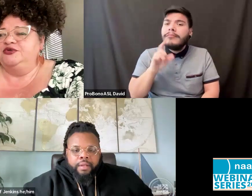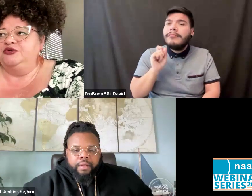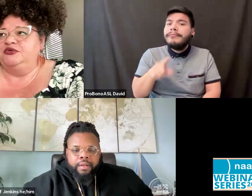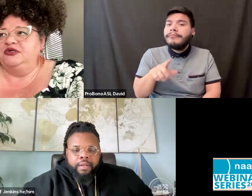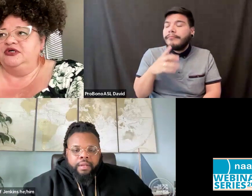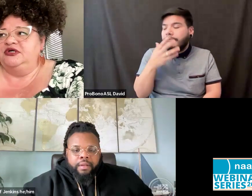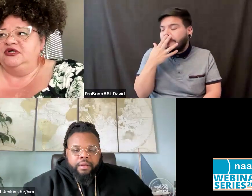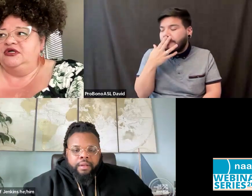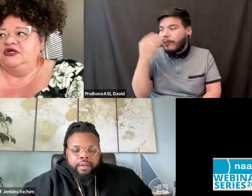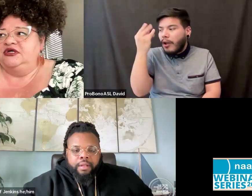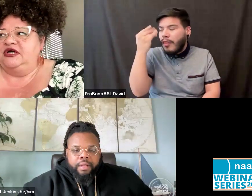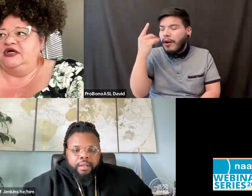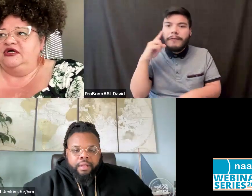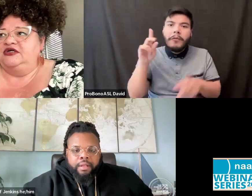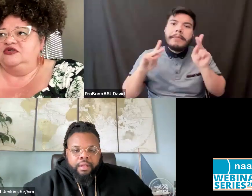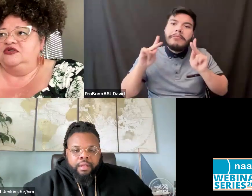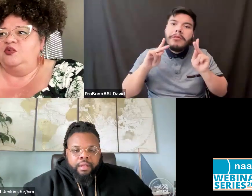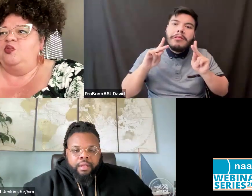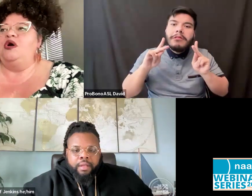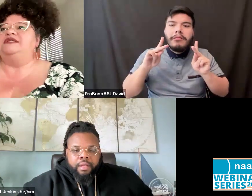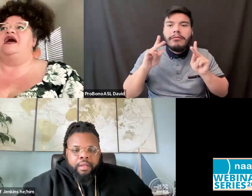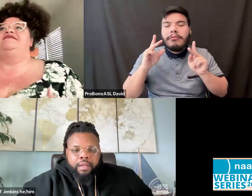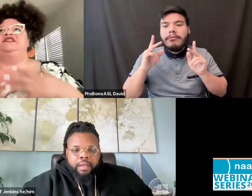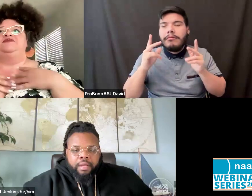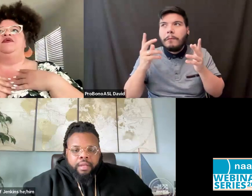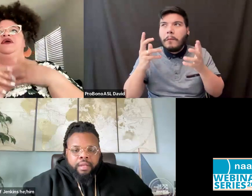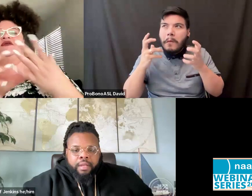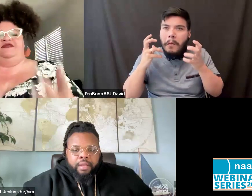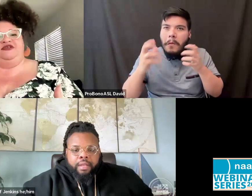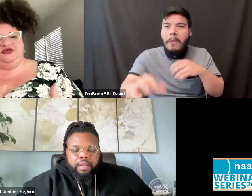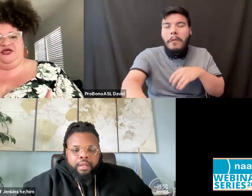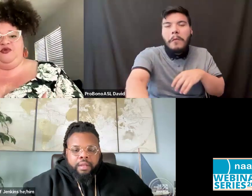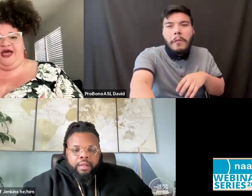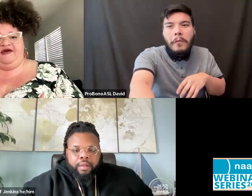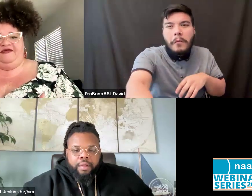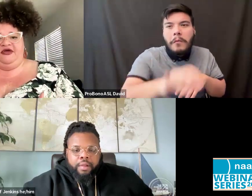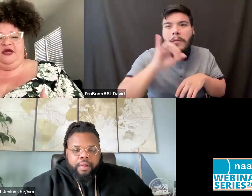who want to have the spirit of adventure that you have